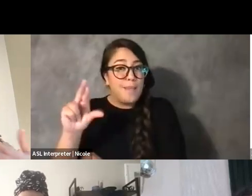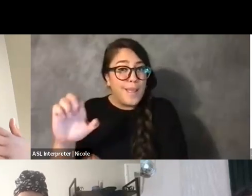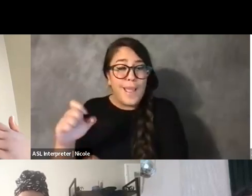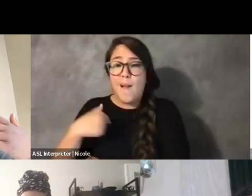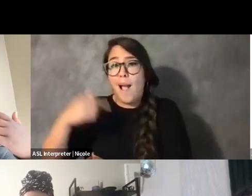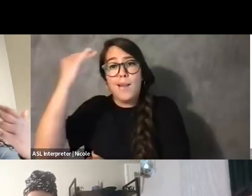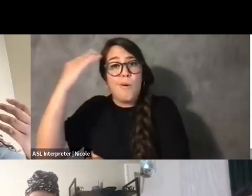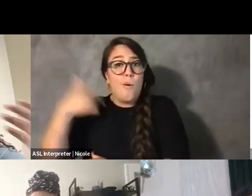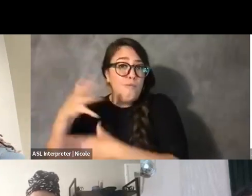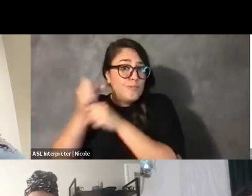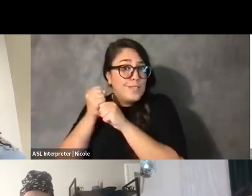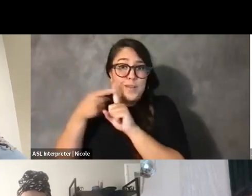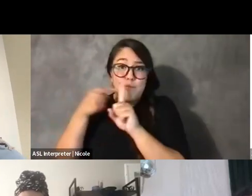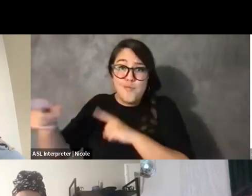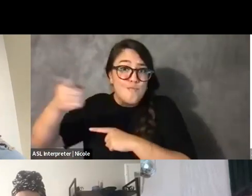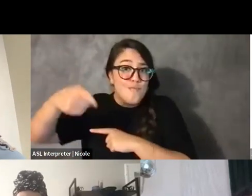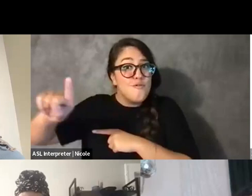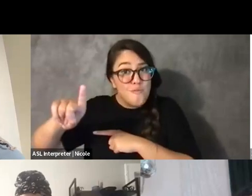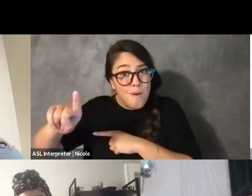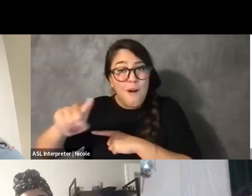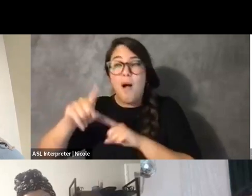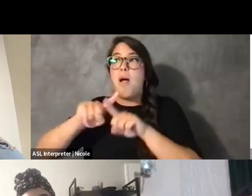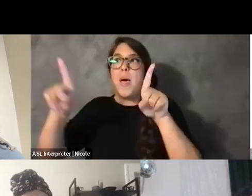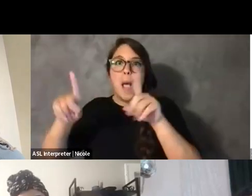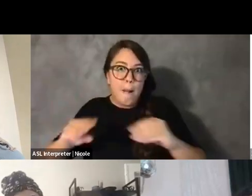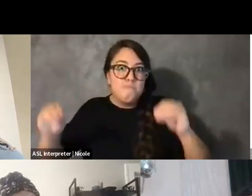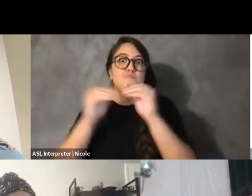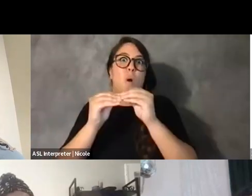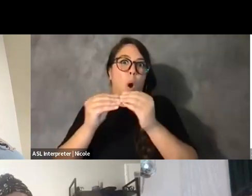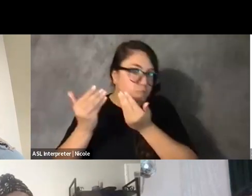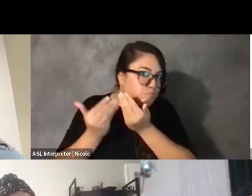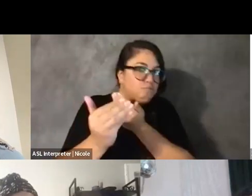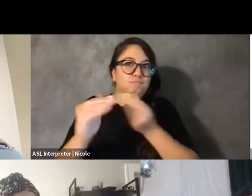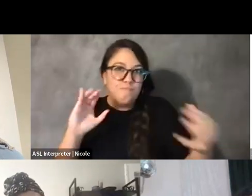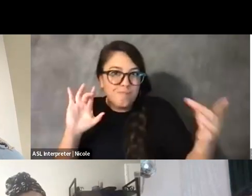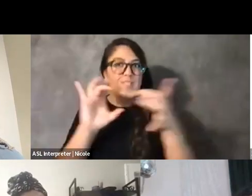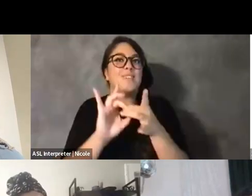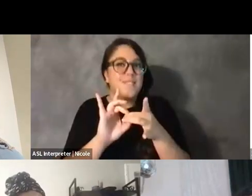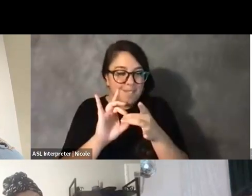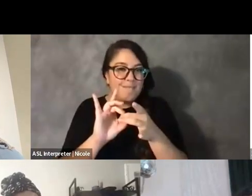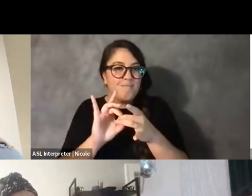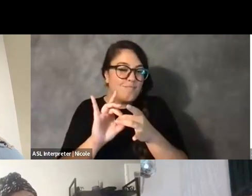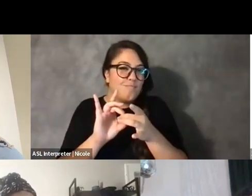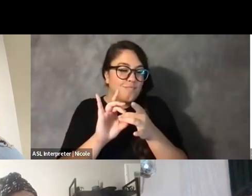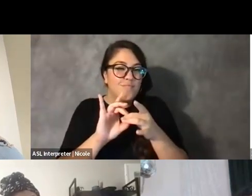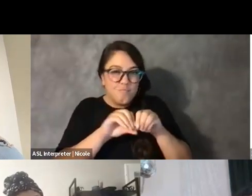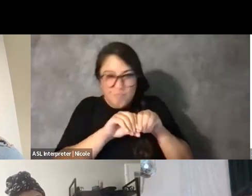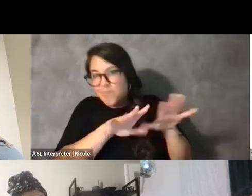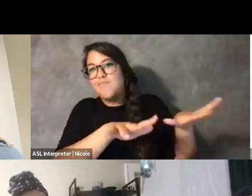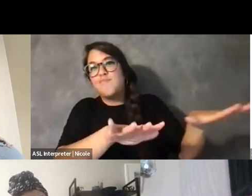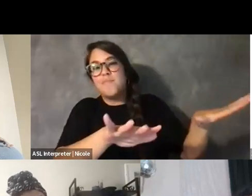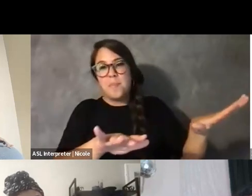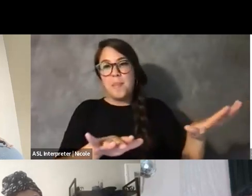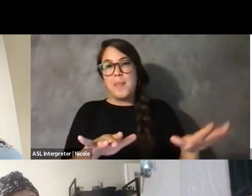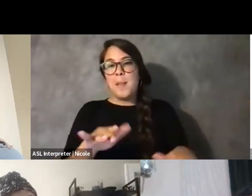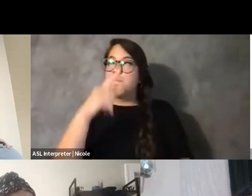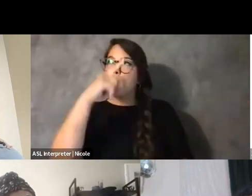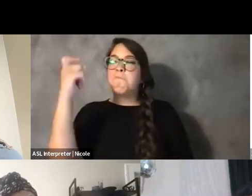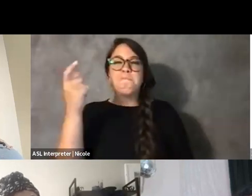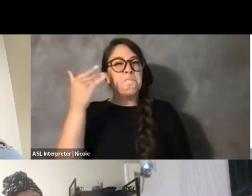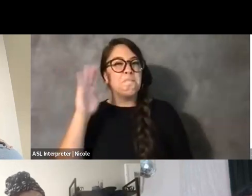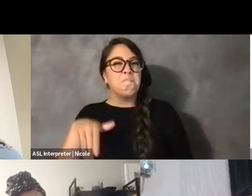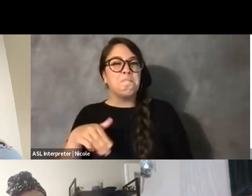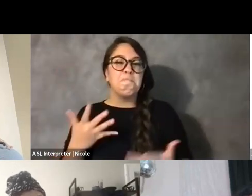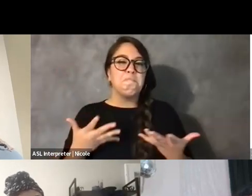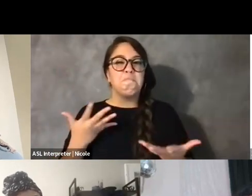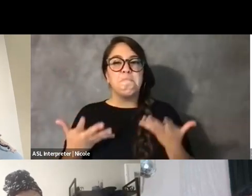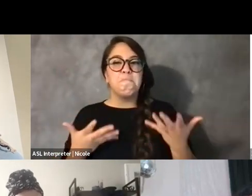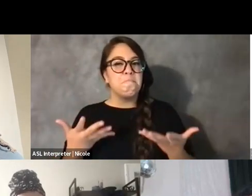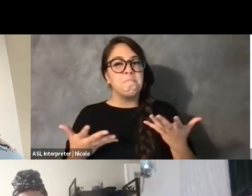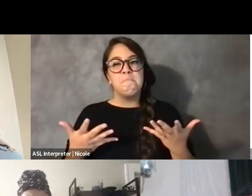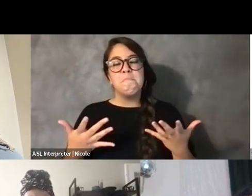But like, in connecting further from this, because I think also, too,